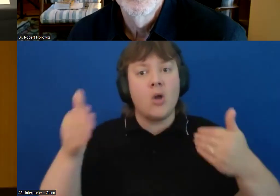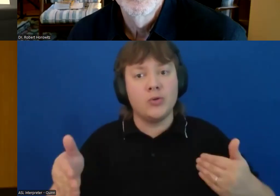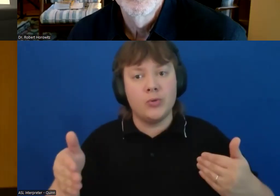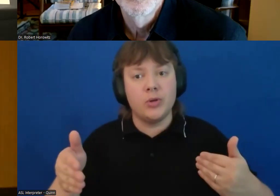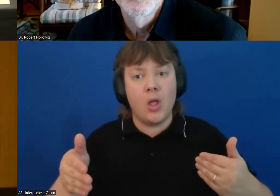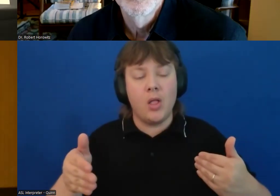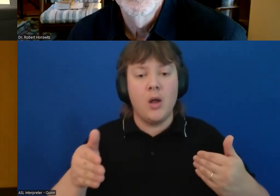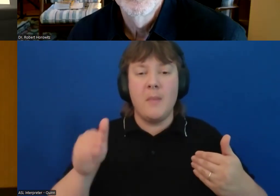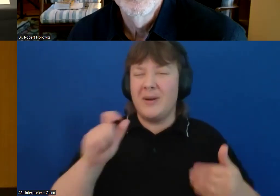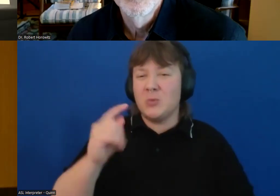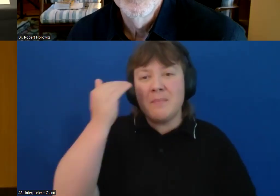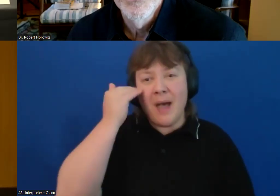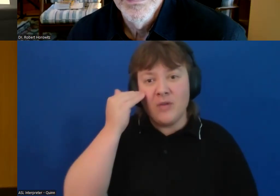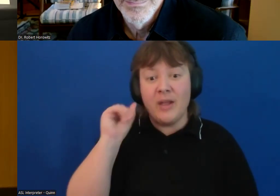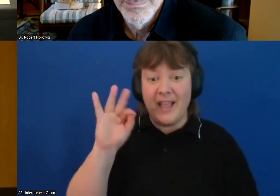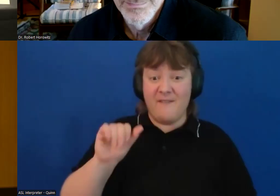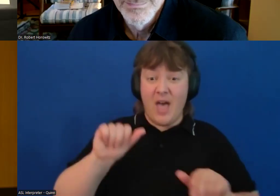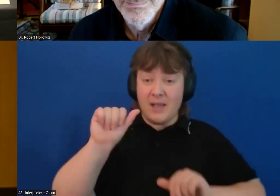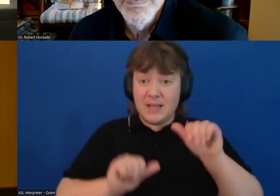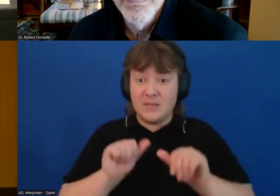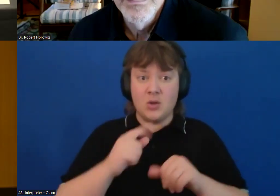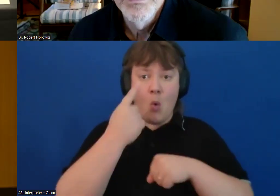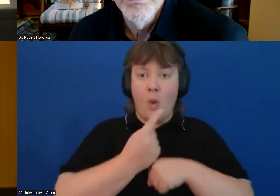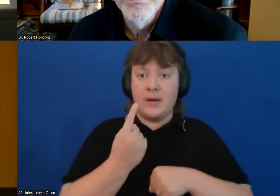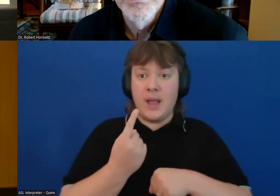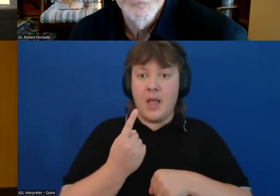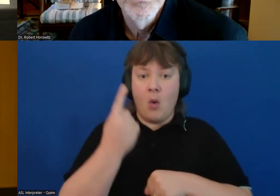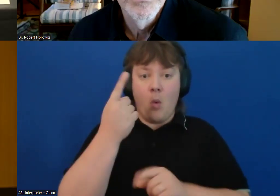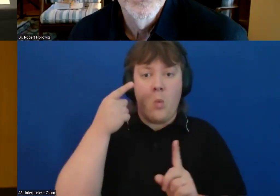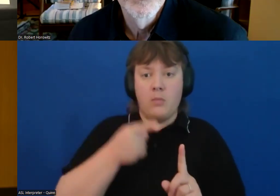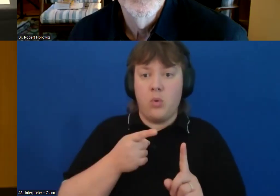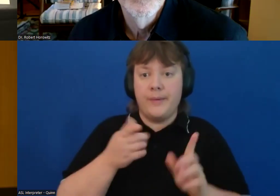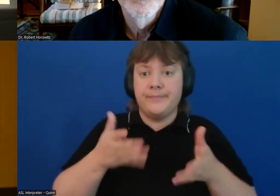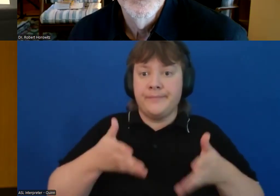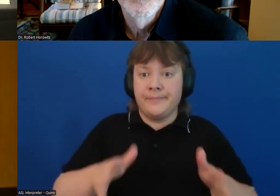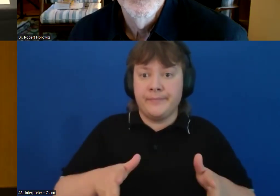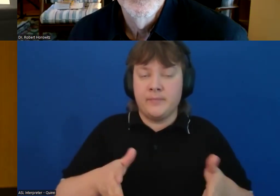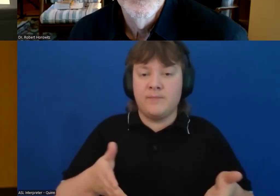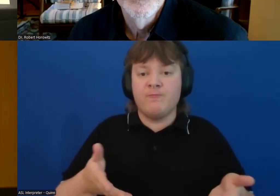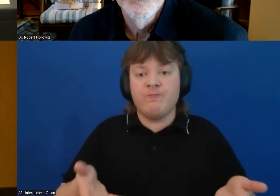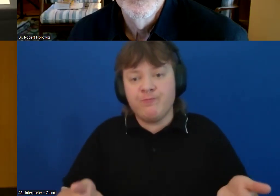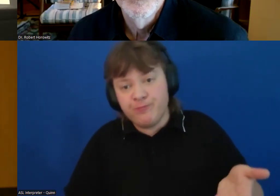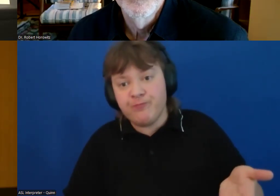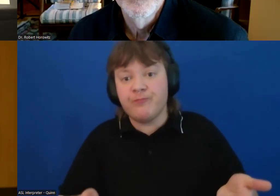of that. If we have assessments that are done on one day at one point in time, I I I think that's